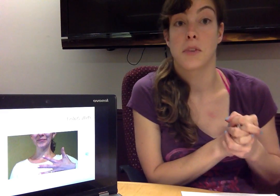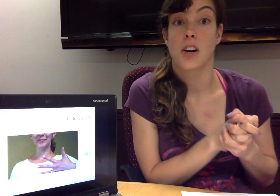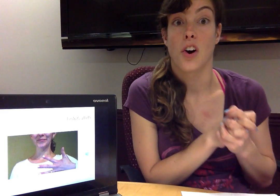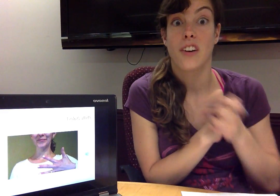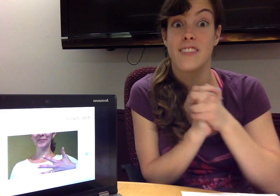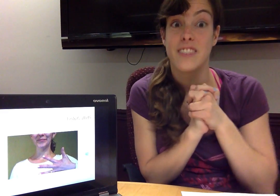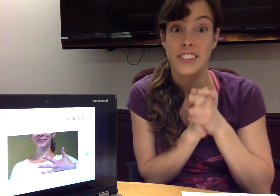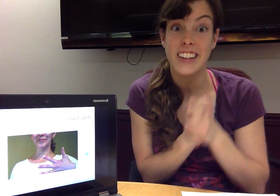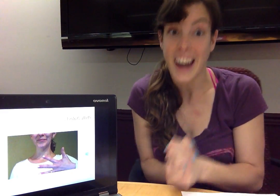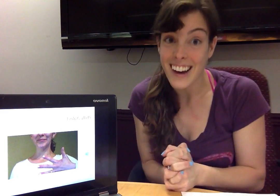There is something called